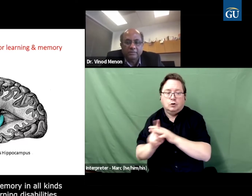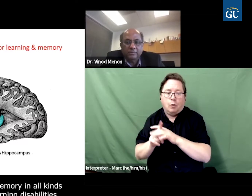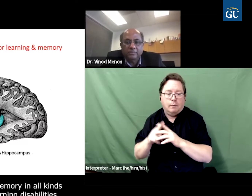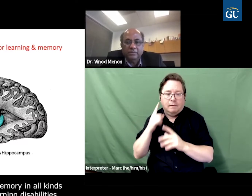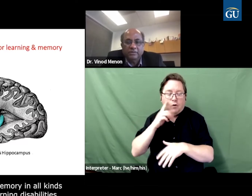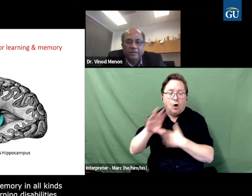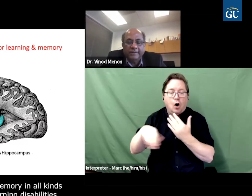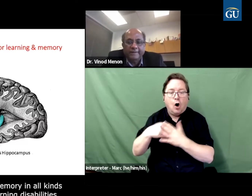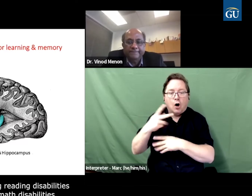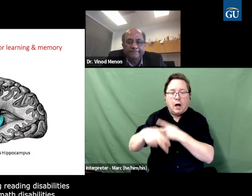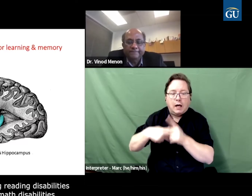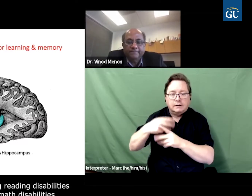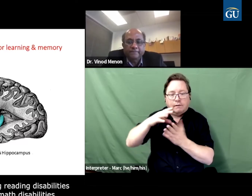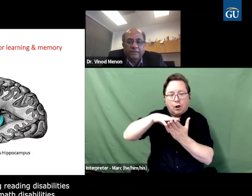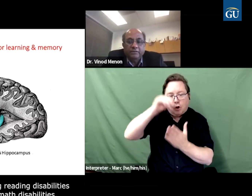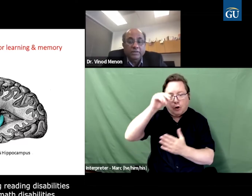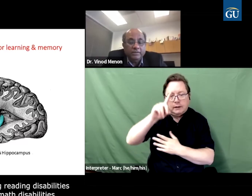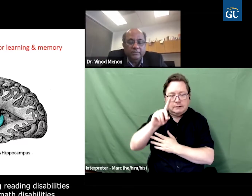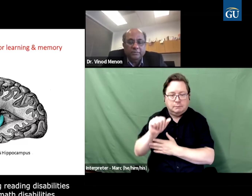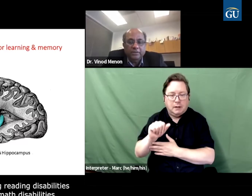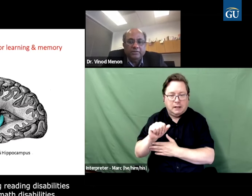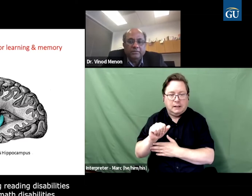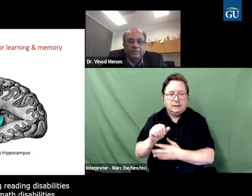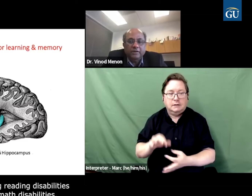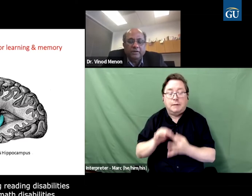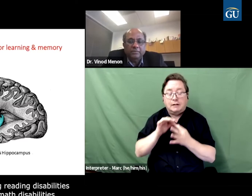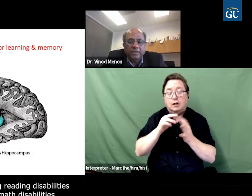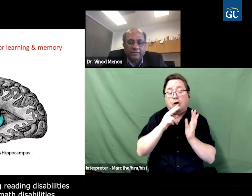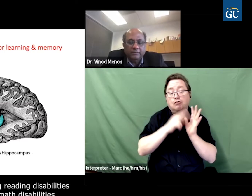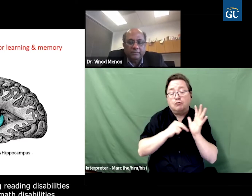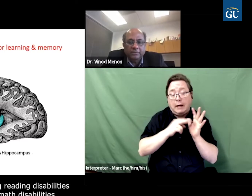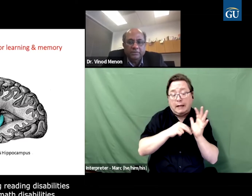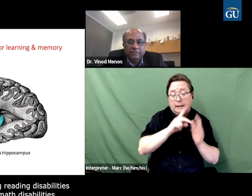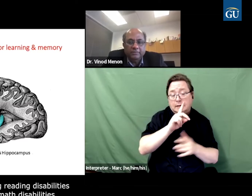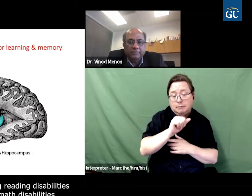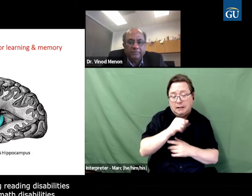disabilities including